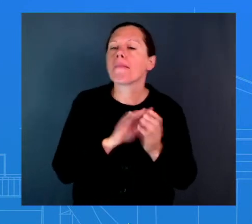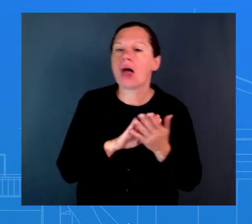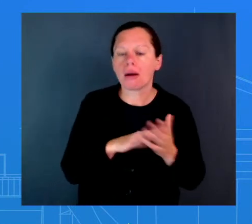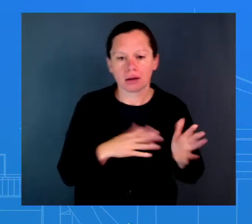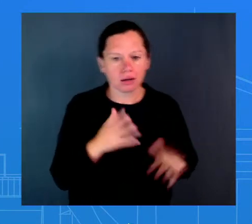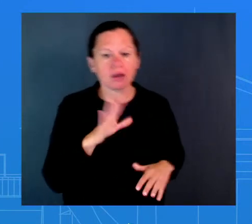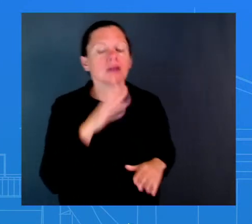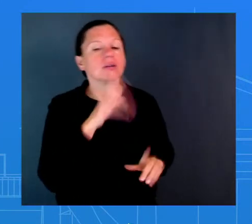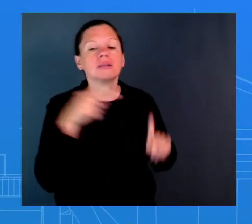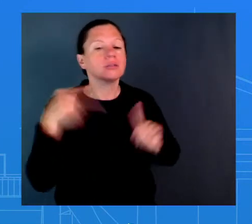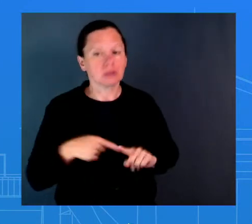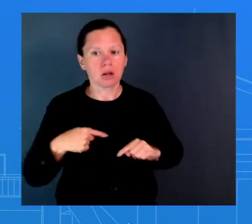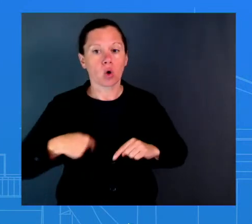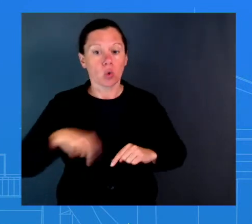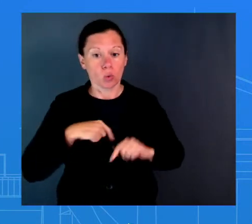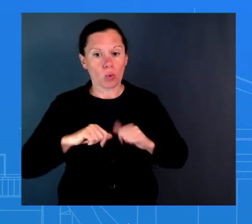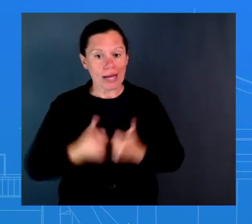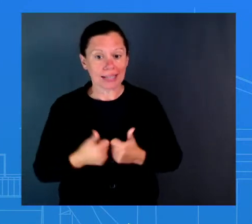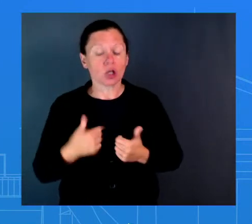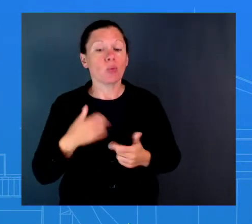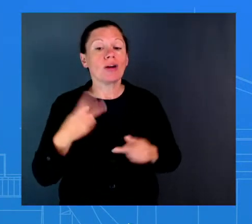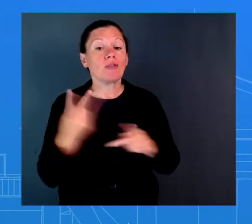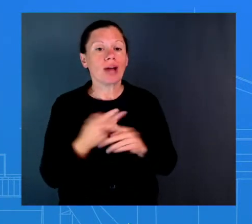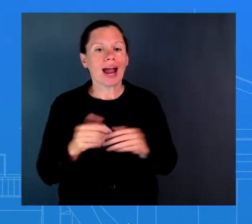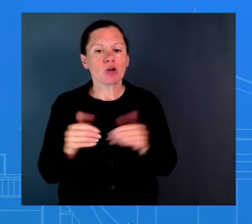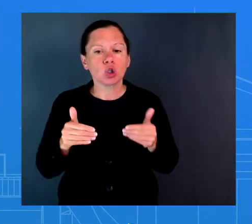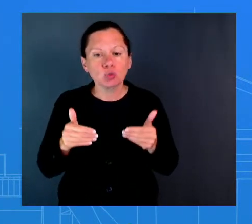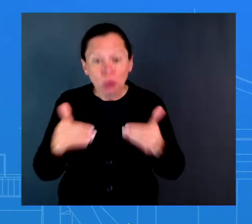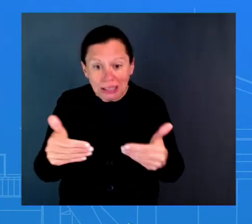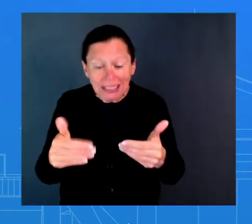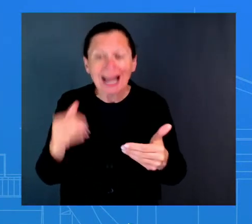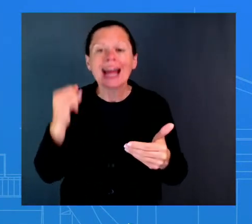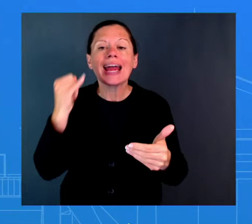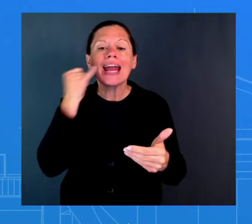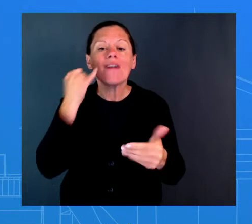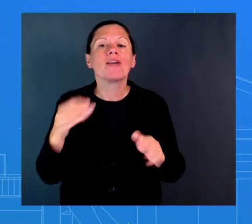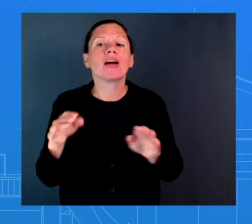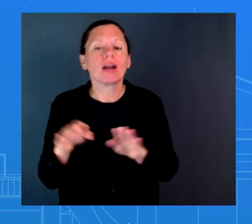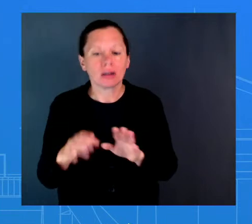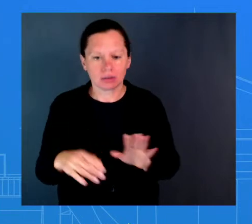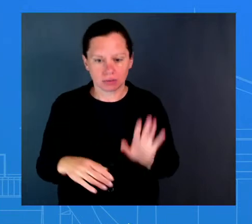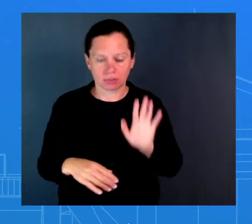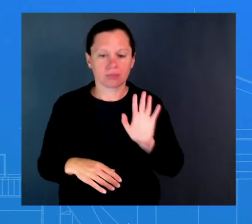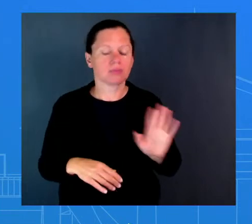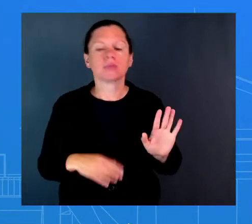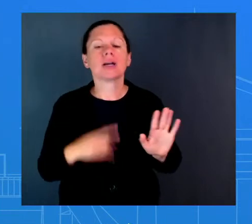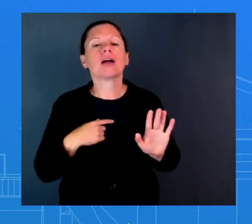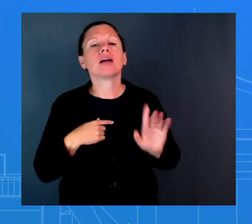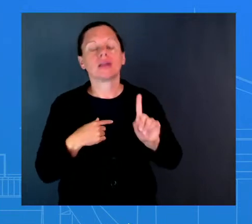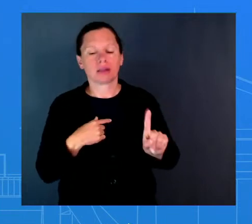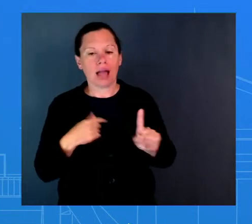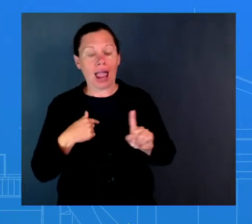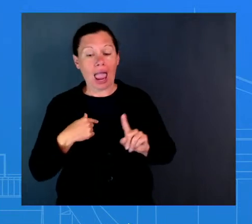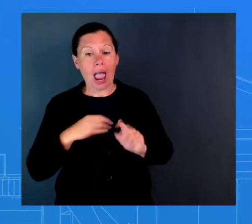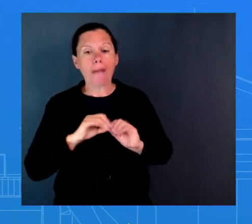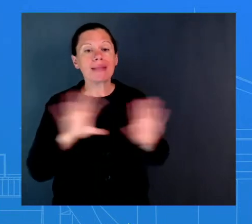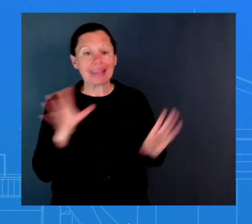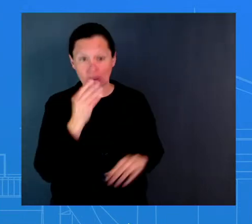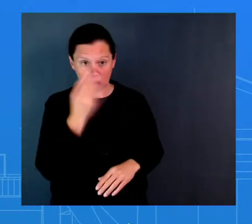in case there is one, but we want to be very clear -- we want to be very clear here -- the ble- -- the best plan is for there to not be a shutdown.